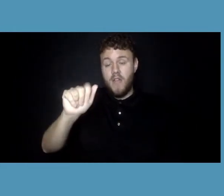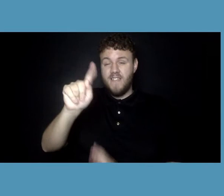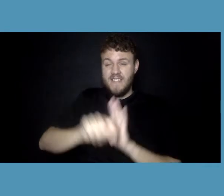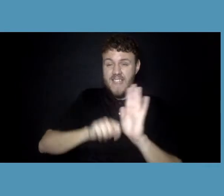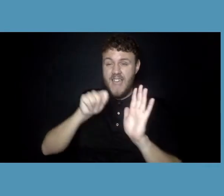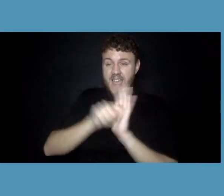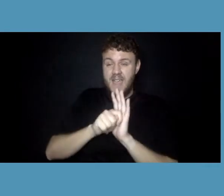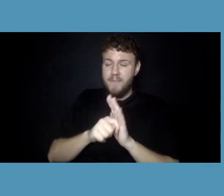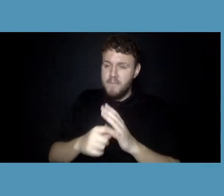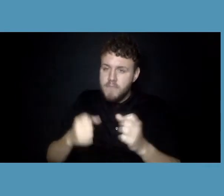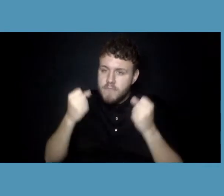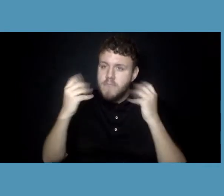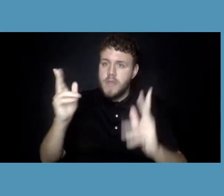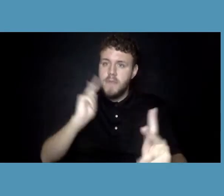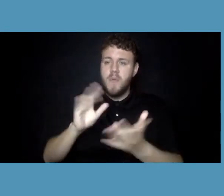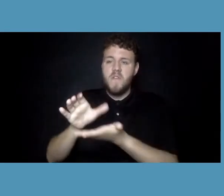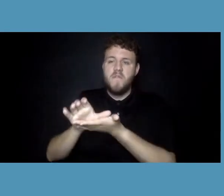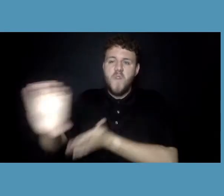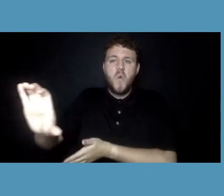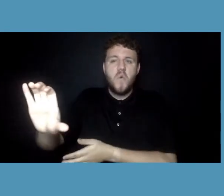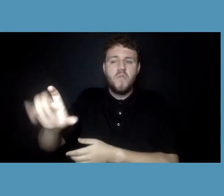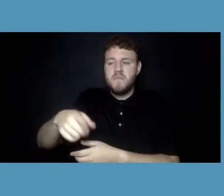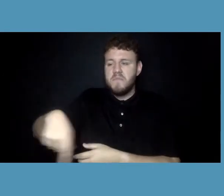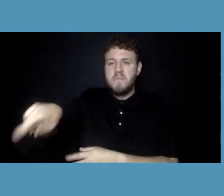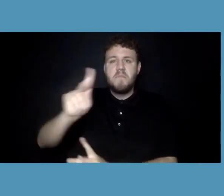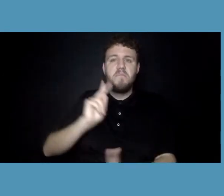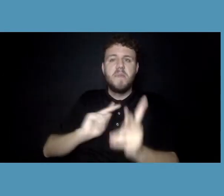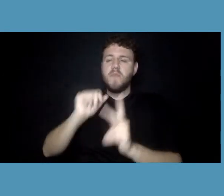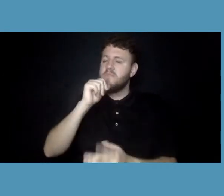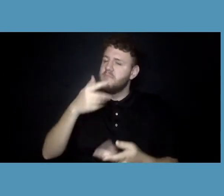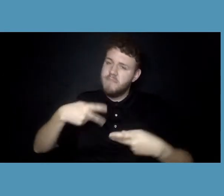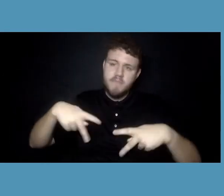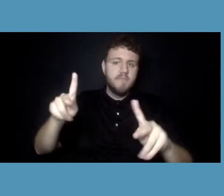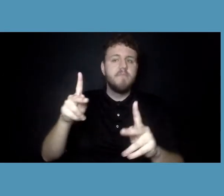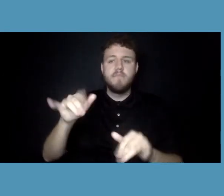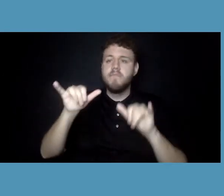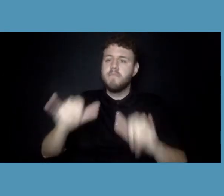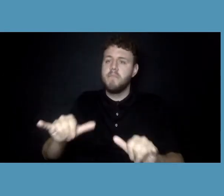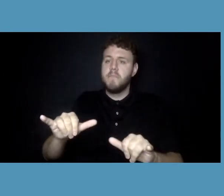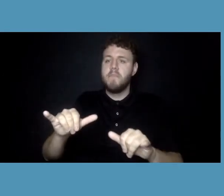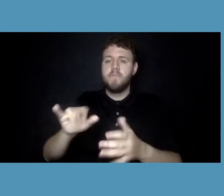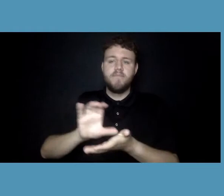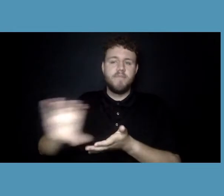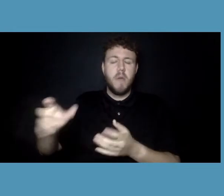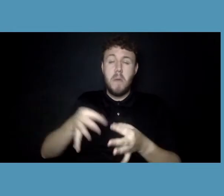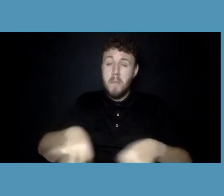and removal was forced upon these people. Much important information was lost. Today